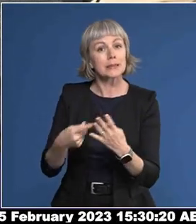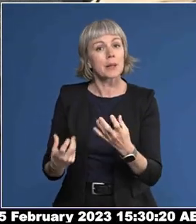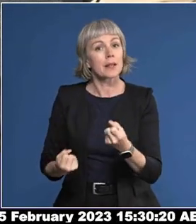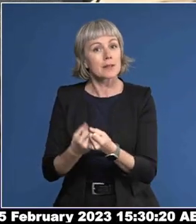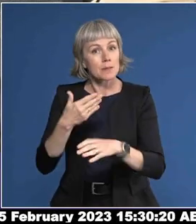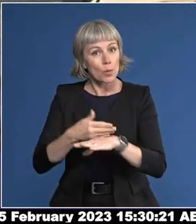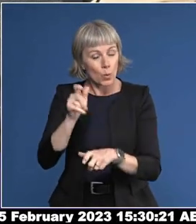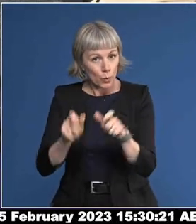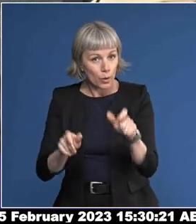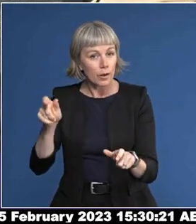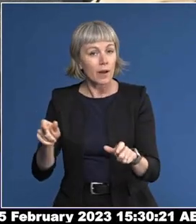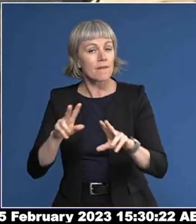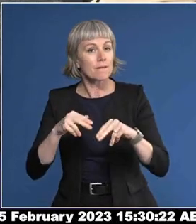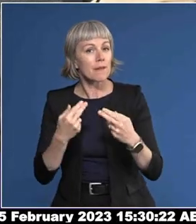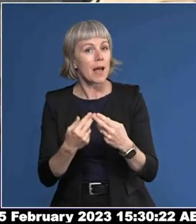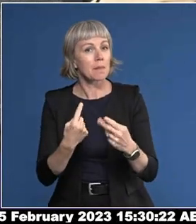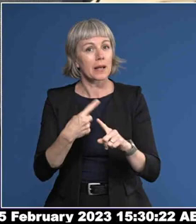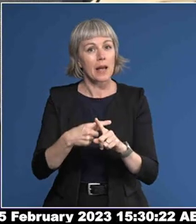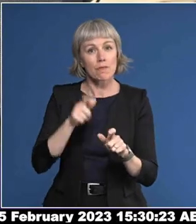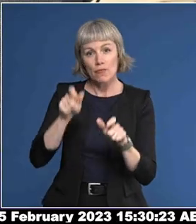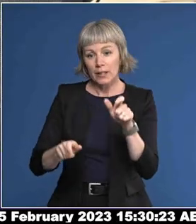Yes. MS DOWSETT: The video is supported by a workbook.